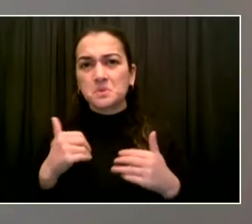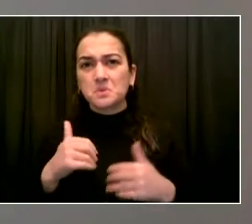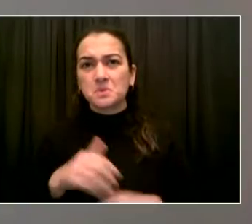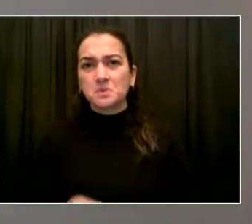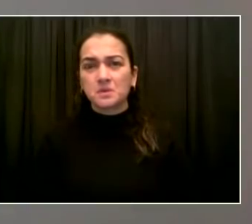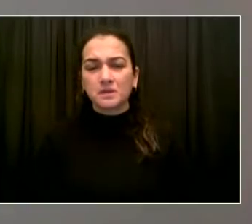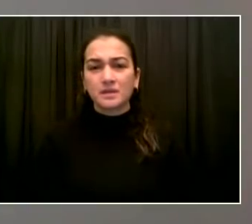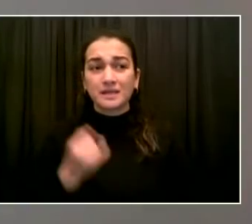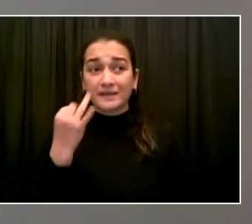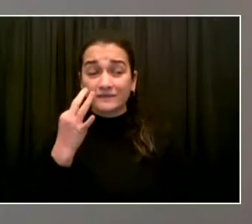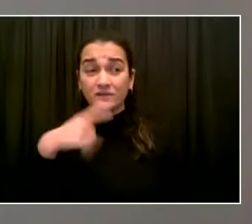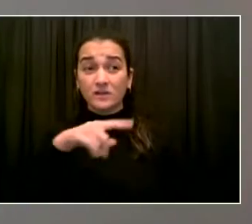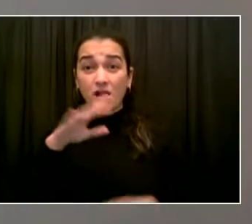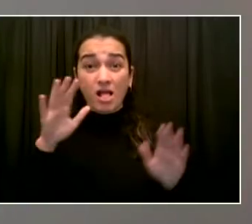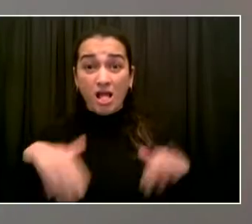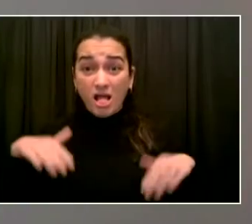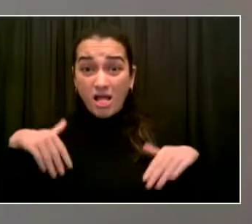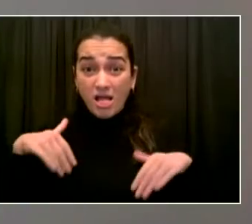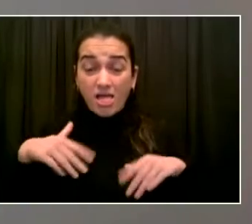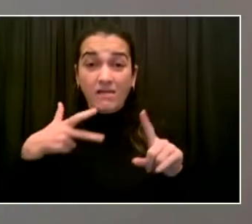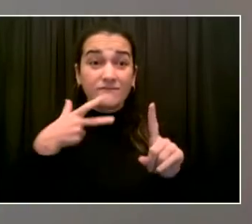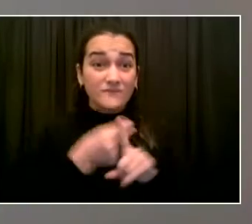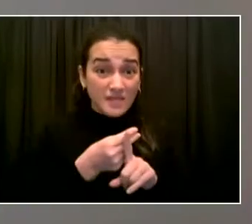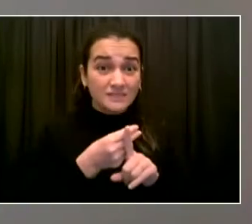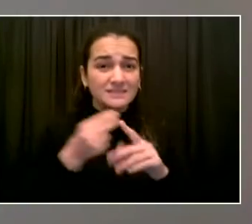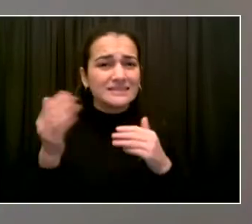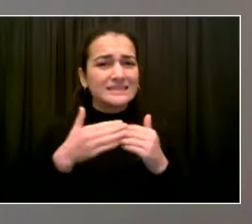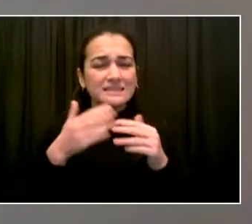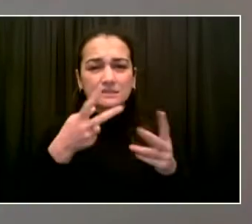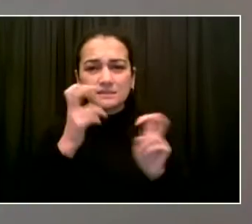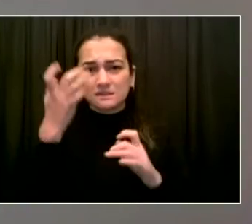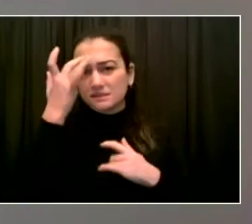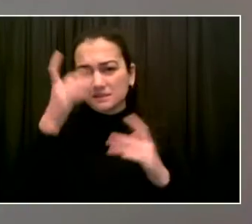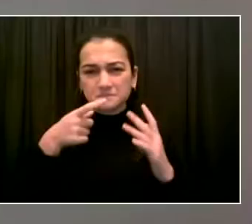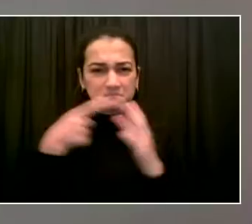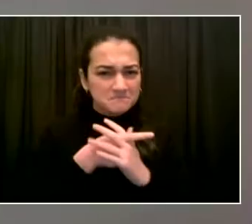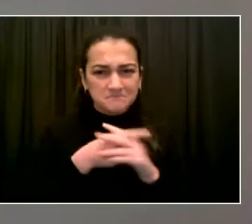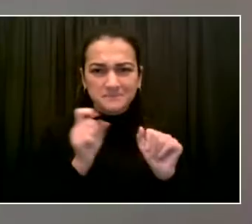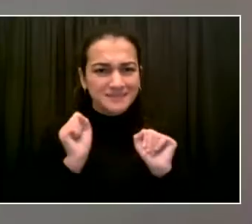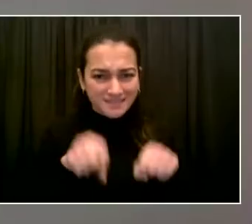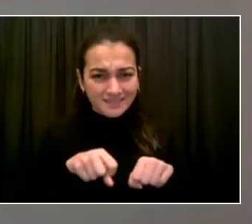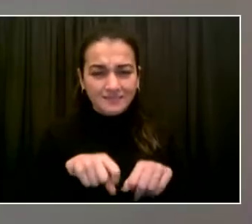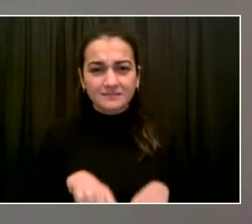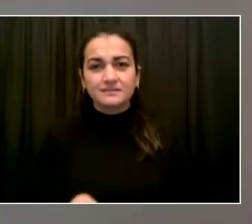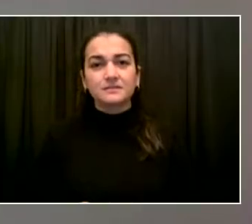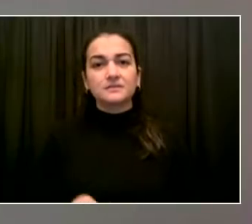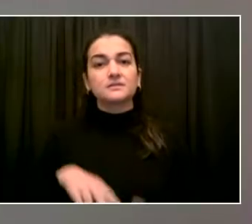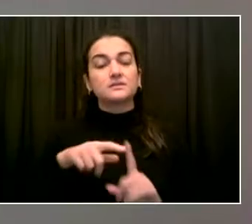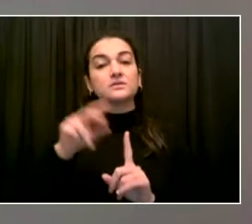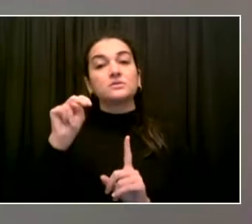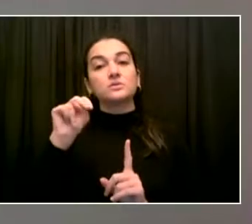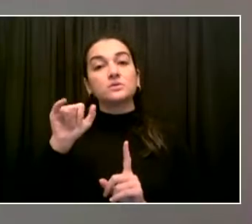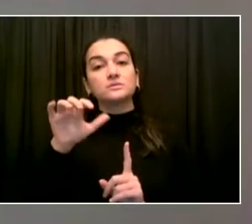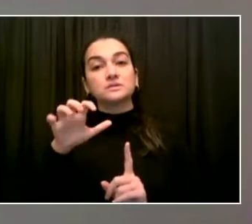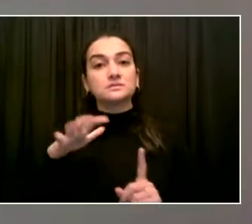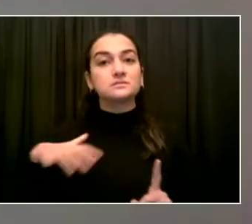GOOD IT IS THAT FINDING THE UNVACCINATED. DESPITE THE FACT THAT WE ARE AT SHUC A HIGH LEVEL IN NEW